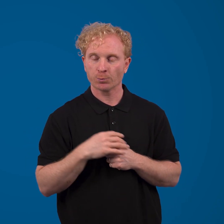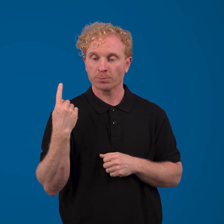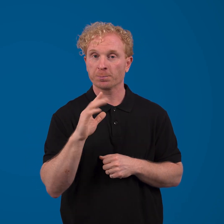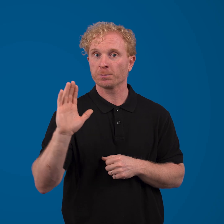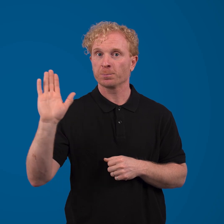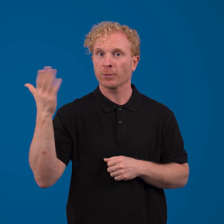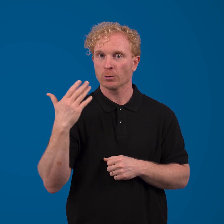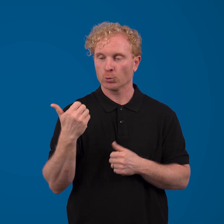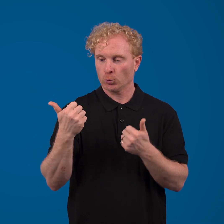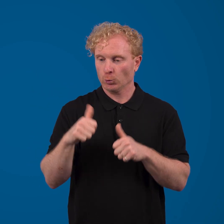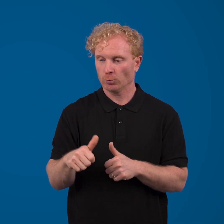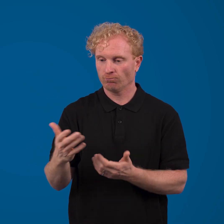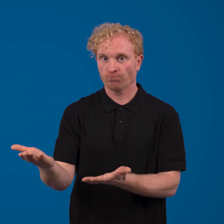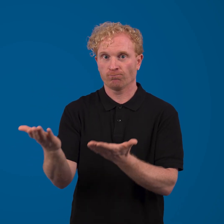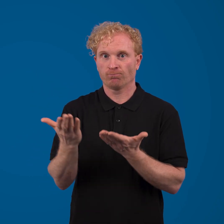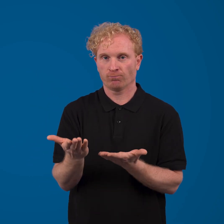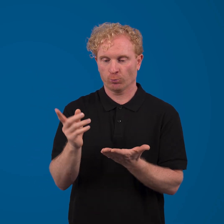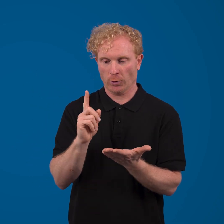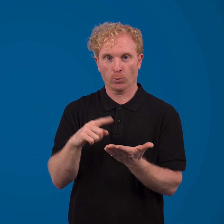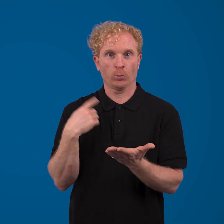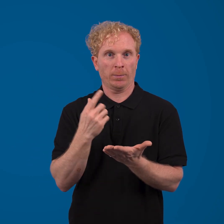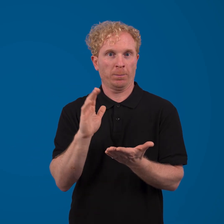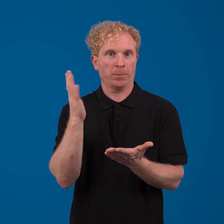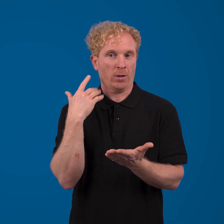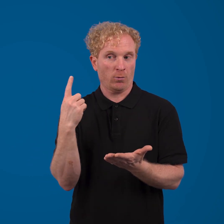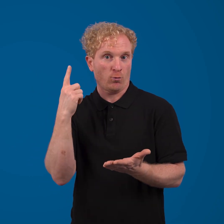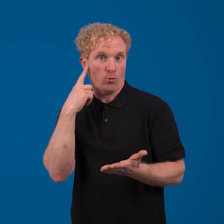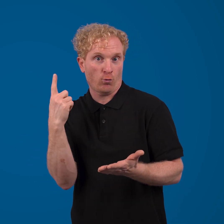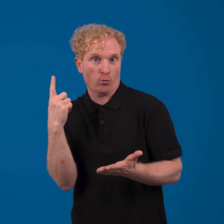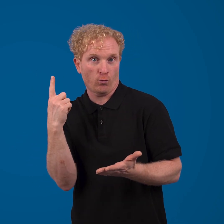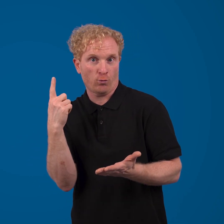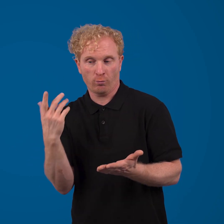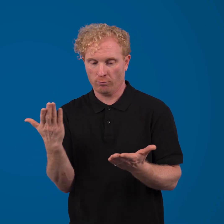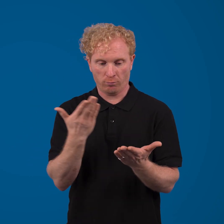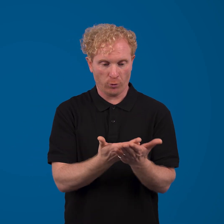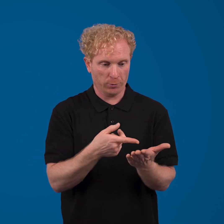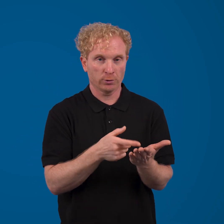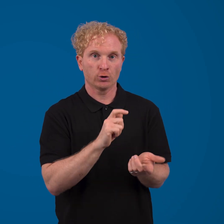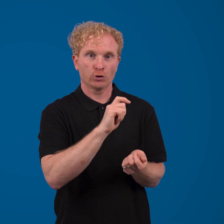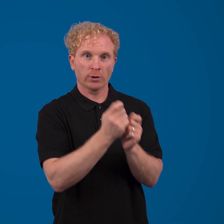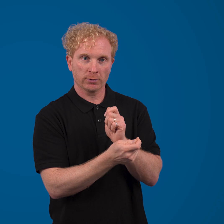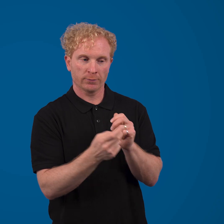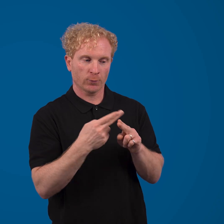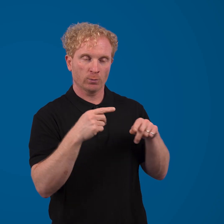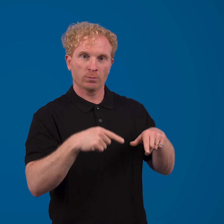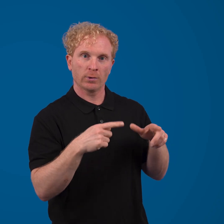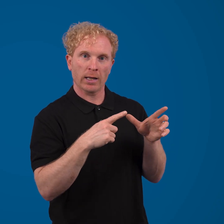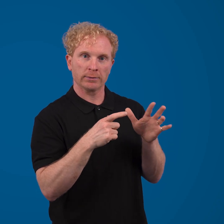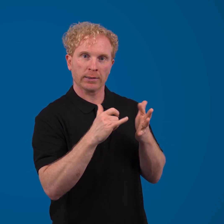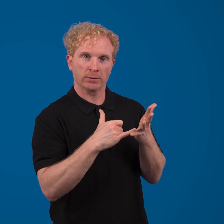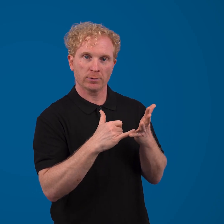We have used what we have heard to propose changes to ADS.